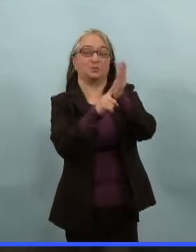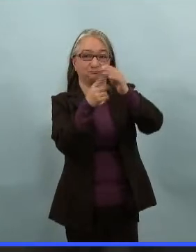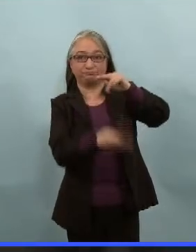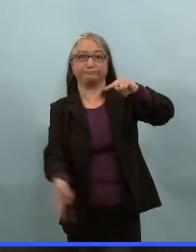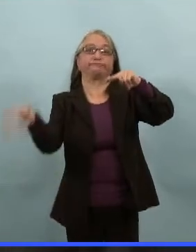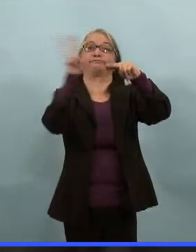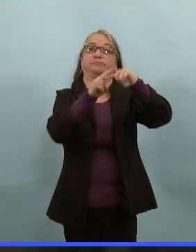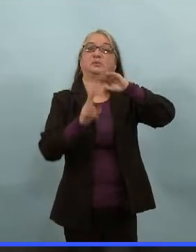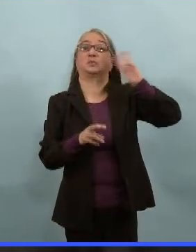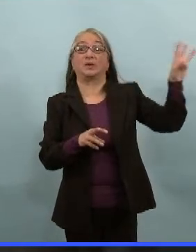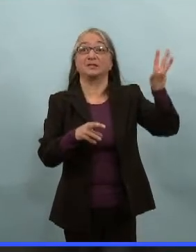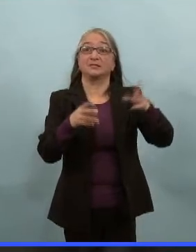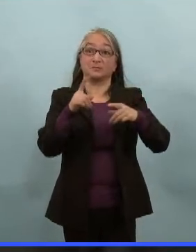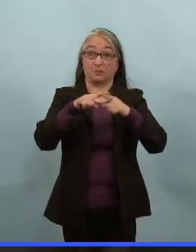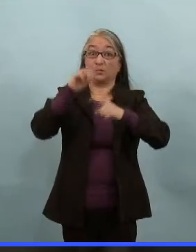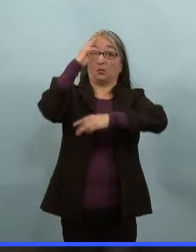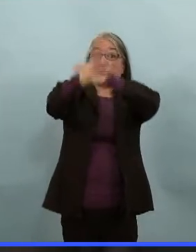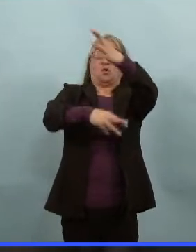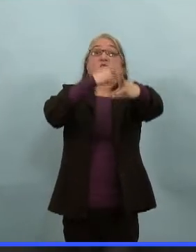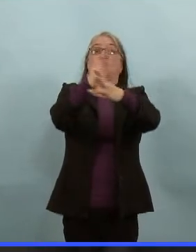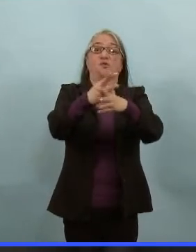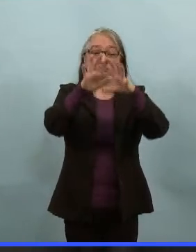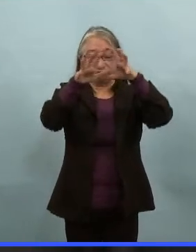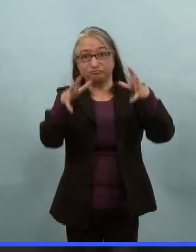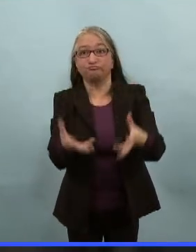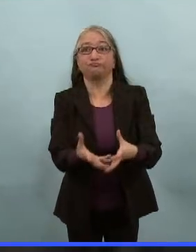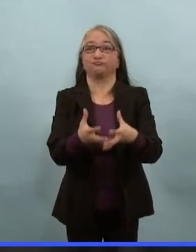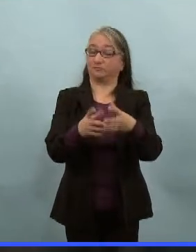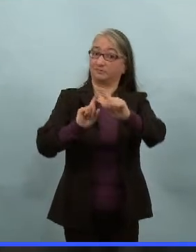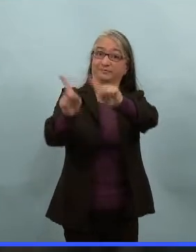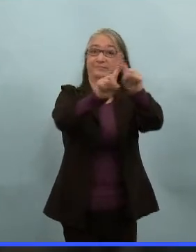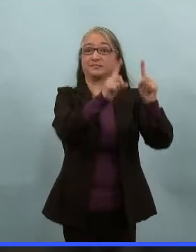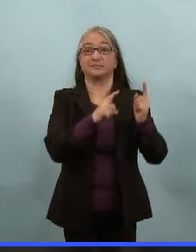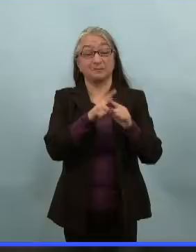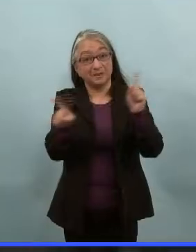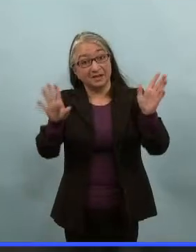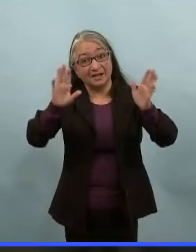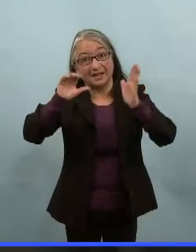know i think what we need to really again focus in on is let's look at the tools that we have